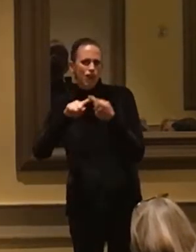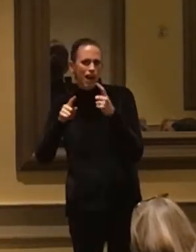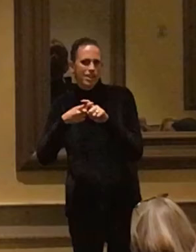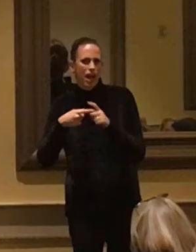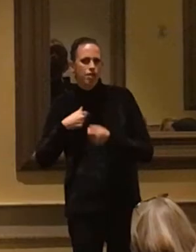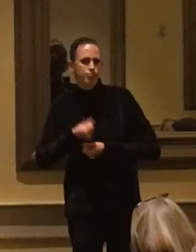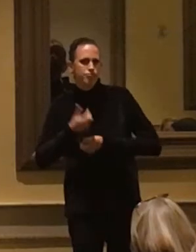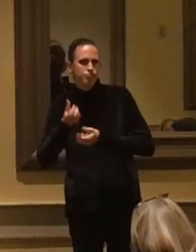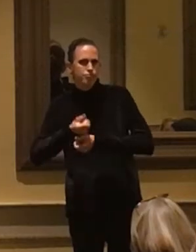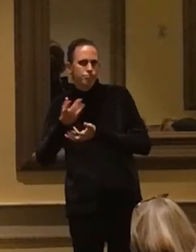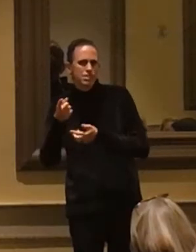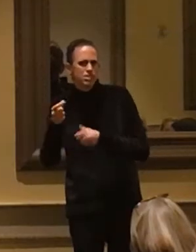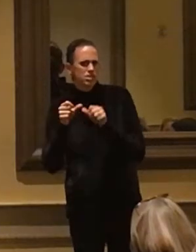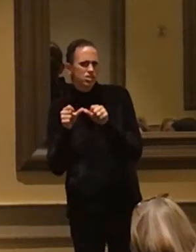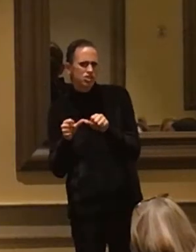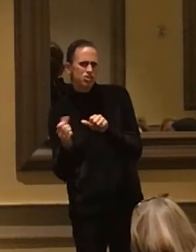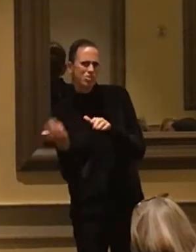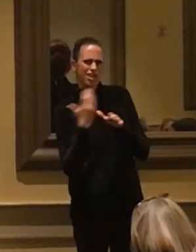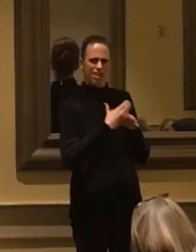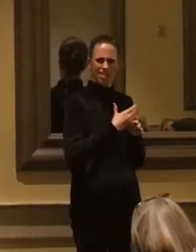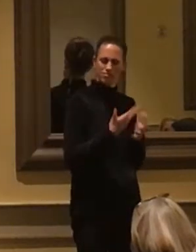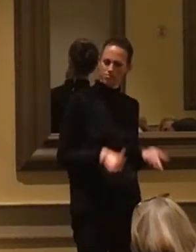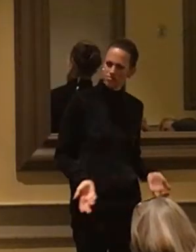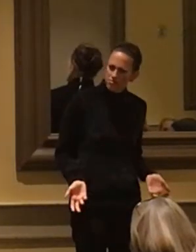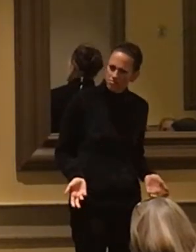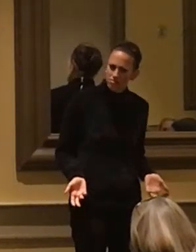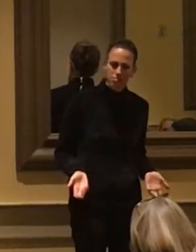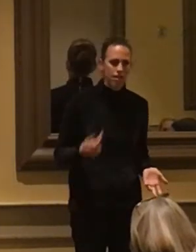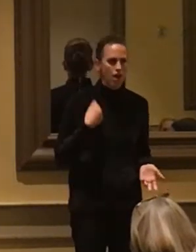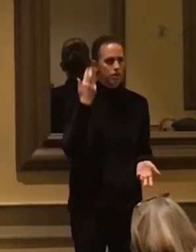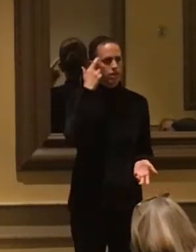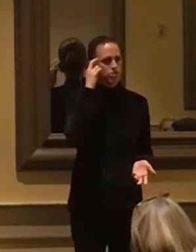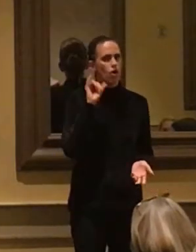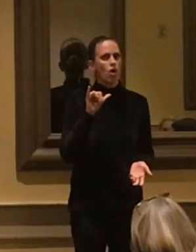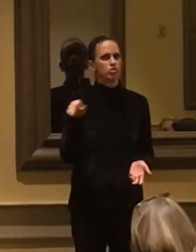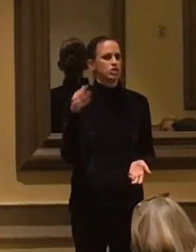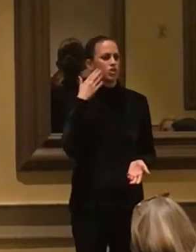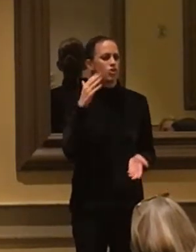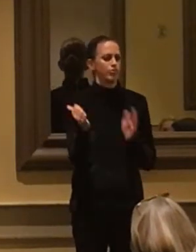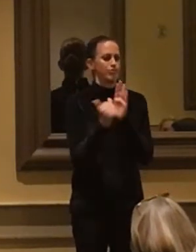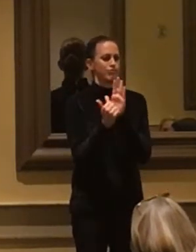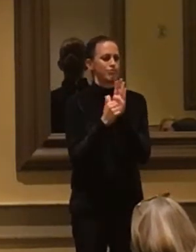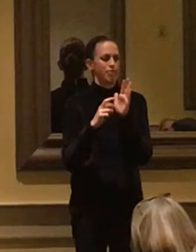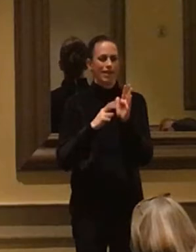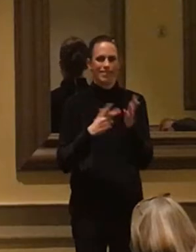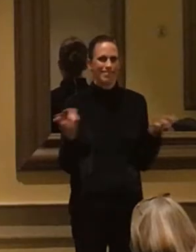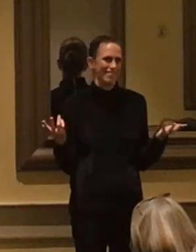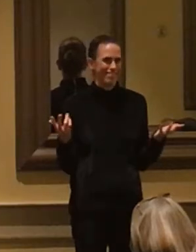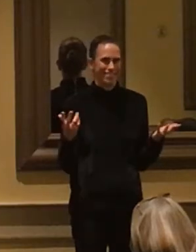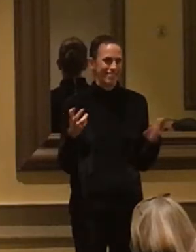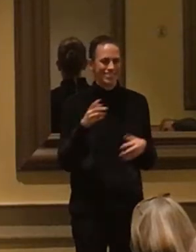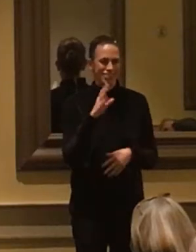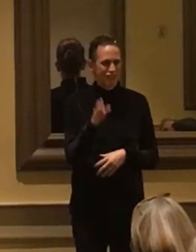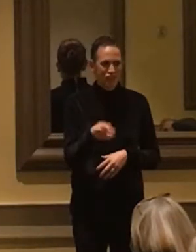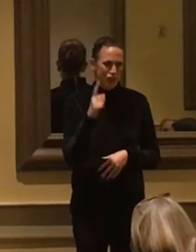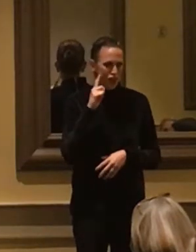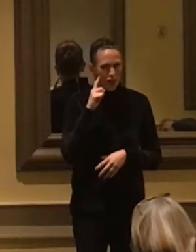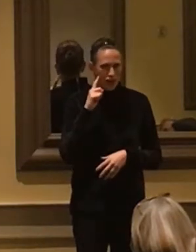she's barging in on me, and then I realize she doesn't know what knocking is. She's never the burden and the passage of time.